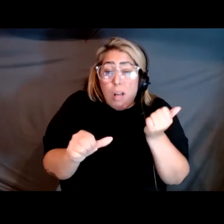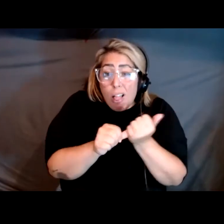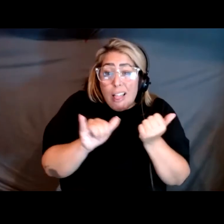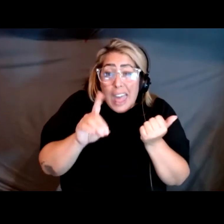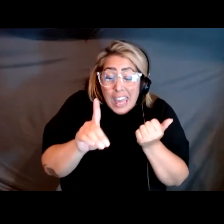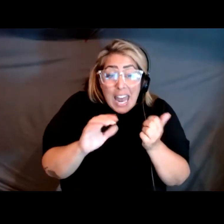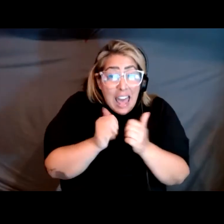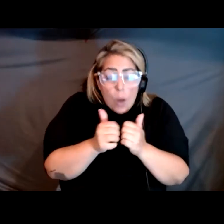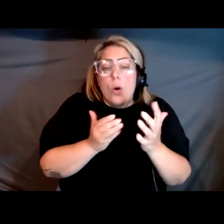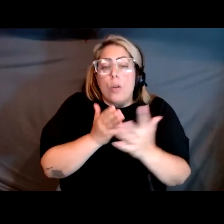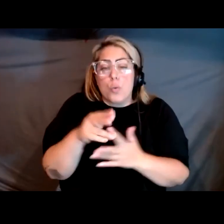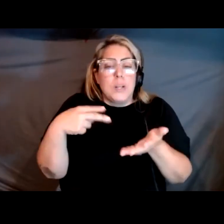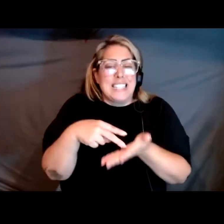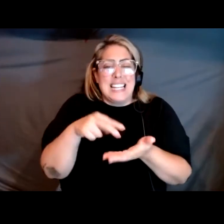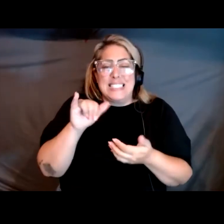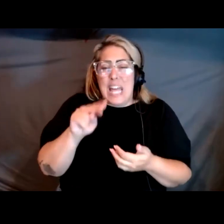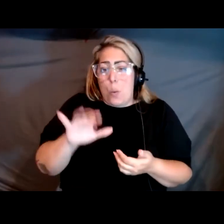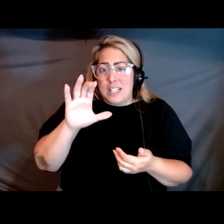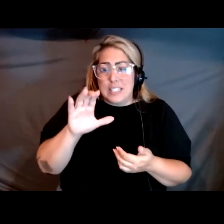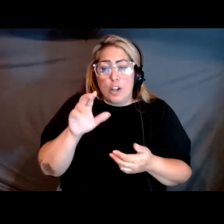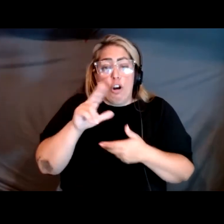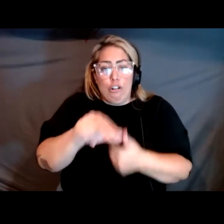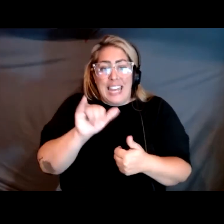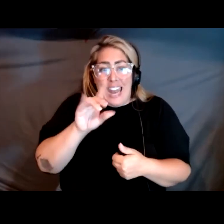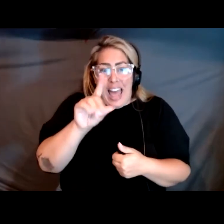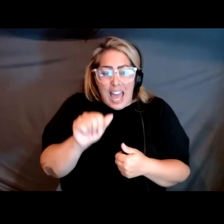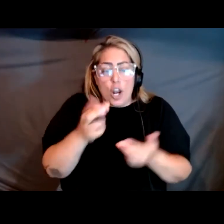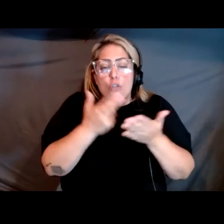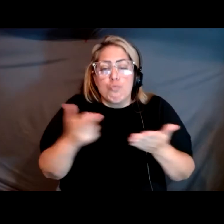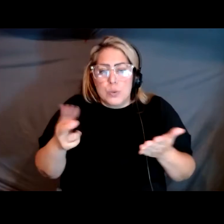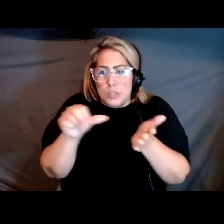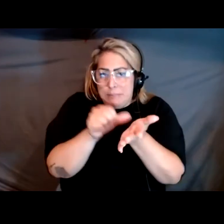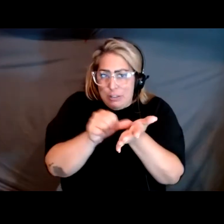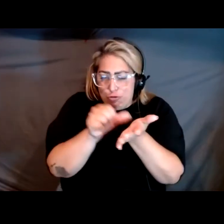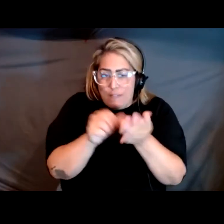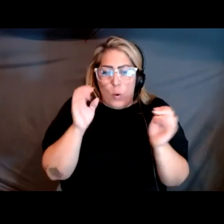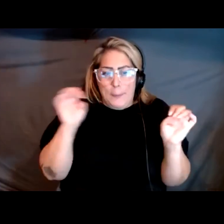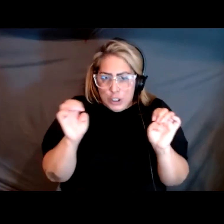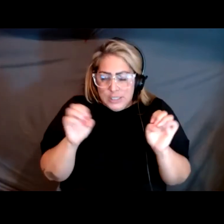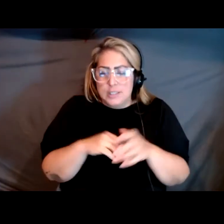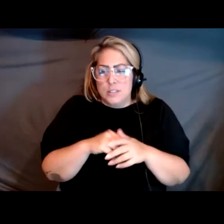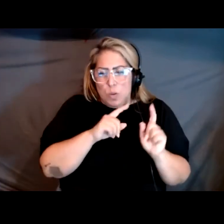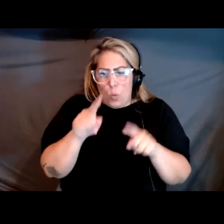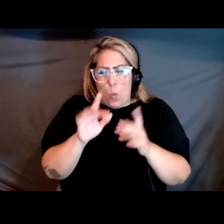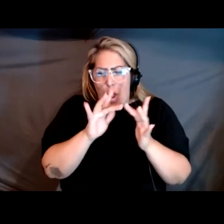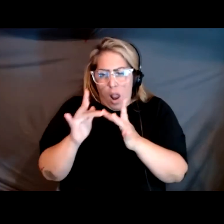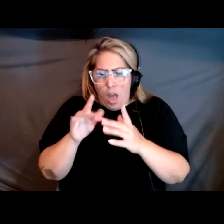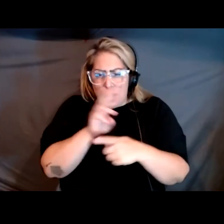hurricane Ida emergency response resource page. We also have the hurricane Ida